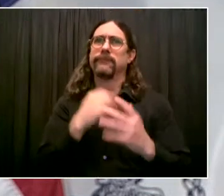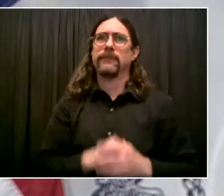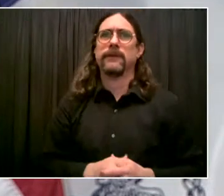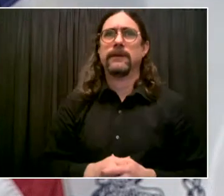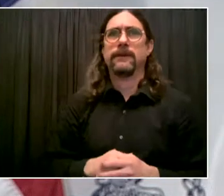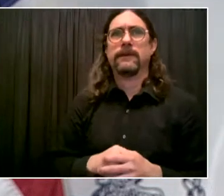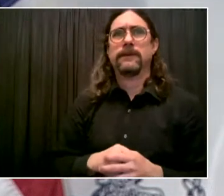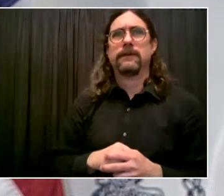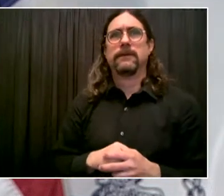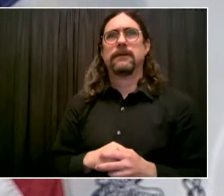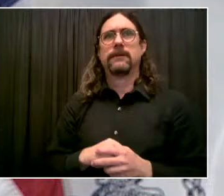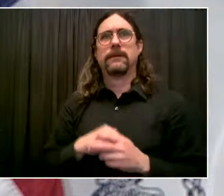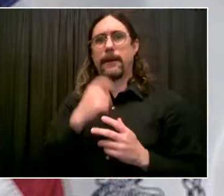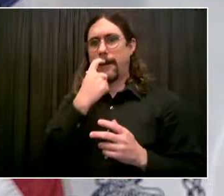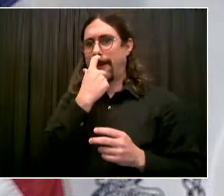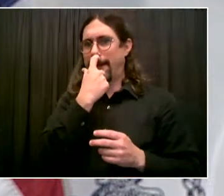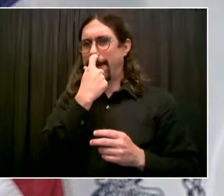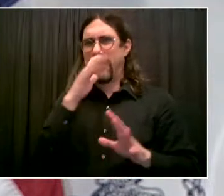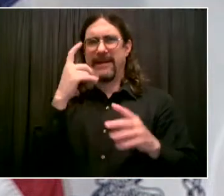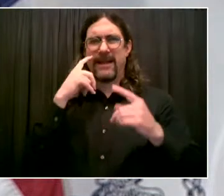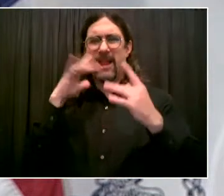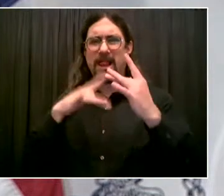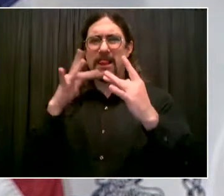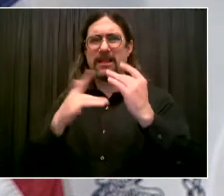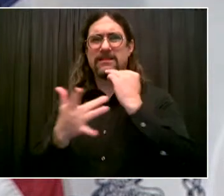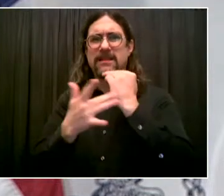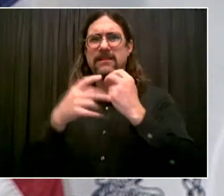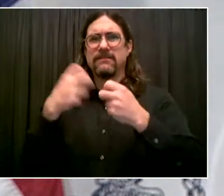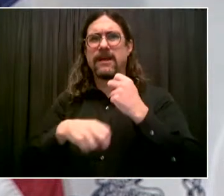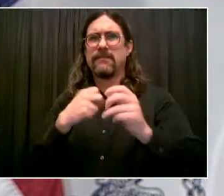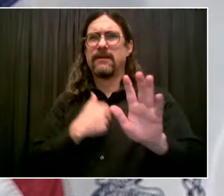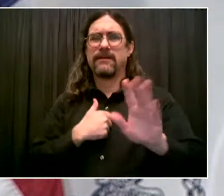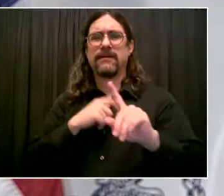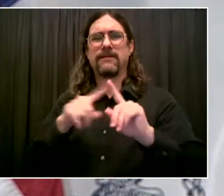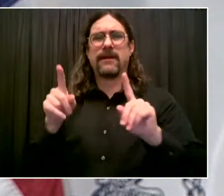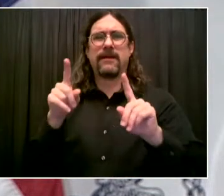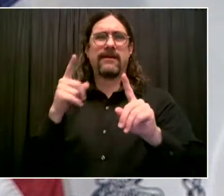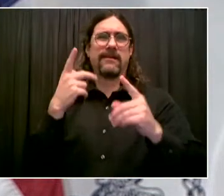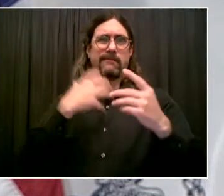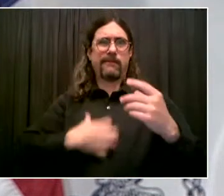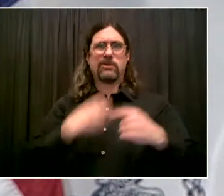INTIMATELY. BUT TECHNOLOGY IS NOT ALLOWING TTHAT. CKBA T TYO OU MR. MAYOR.